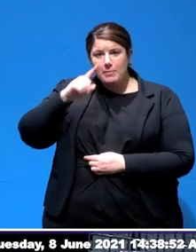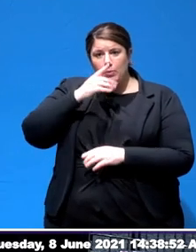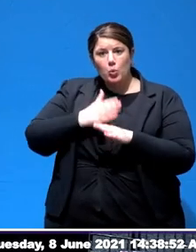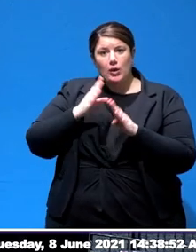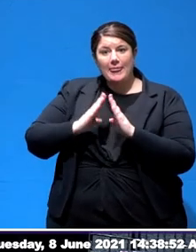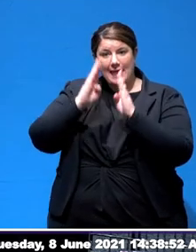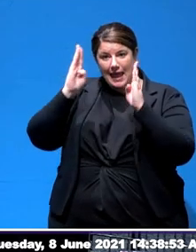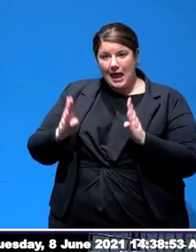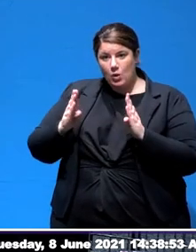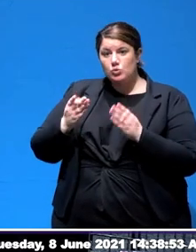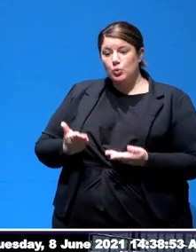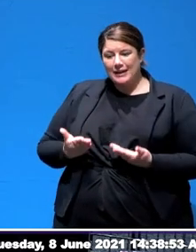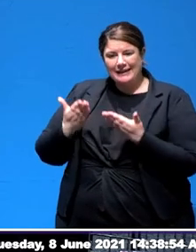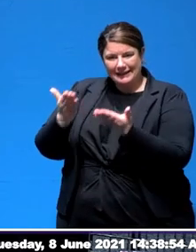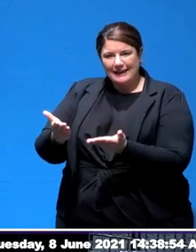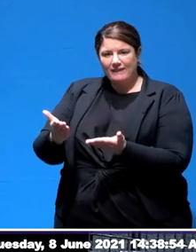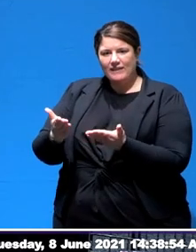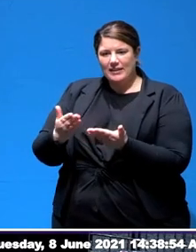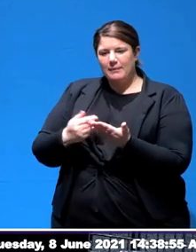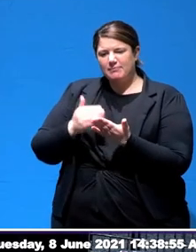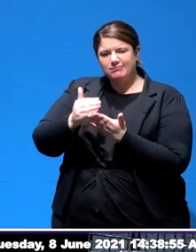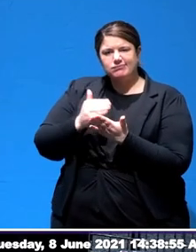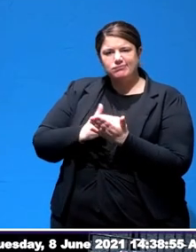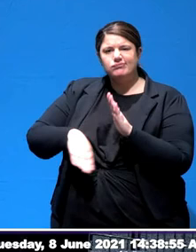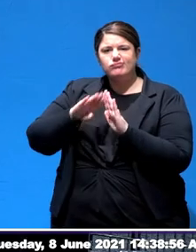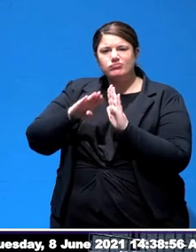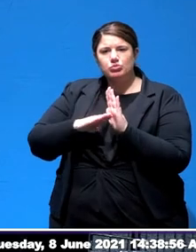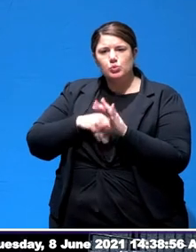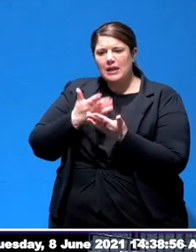Accommodation Services Support Staff Guidelines and asked to complete the